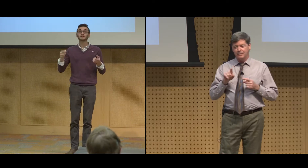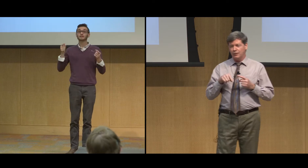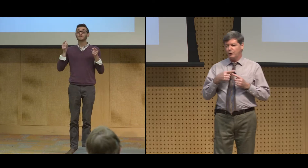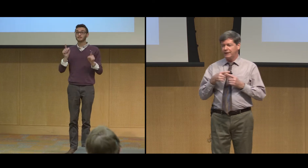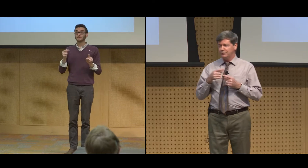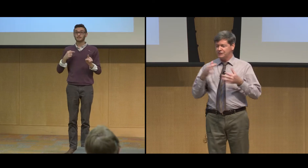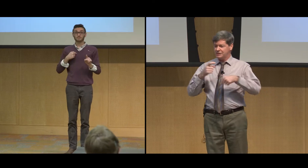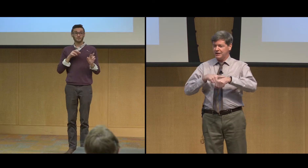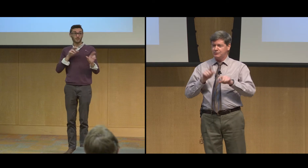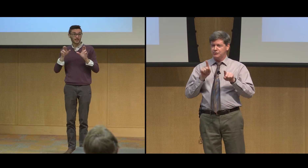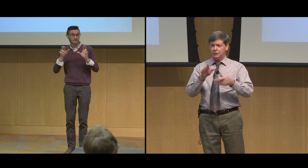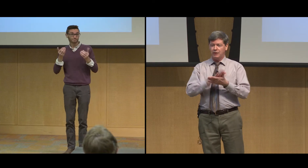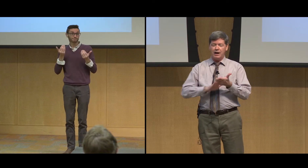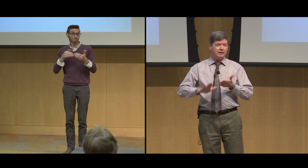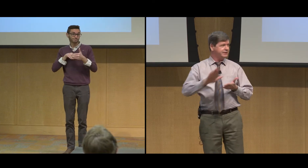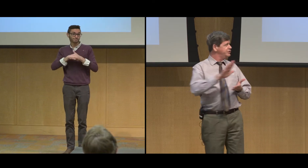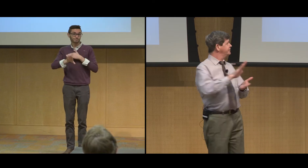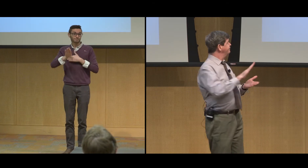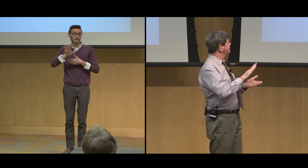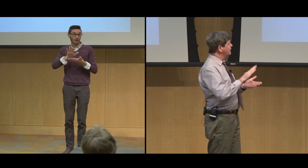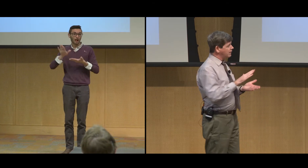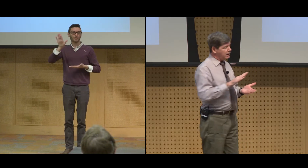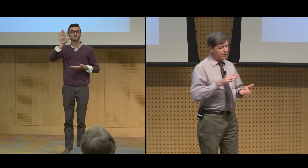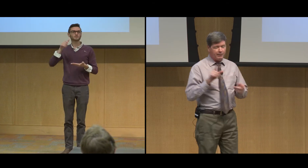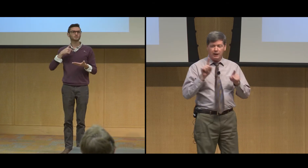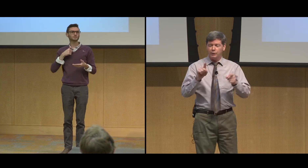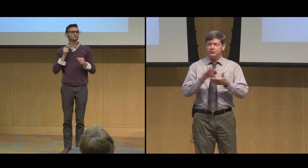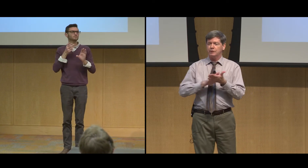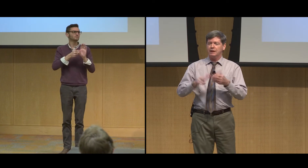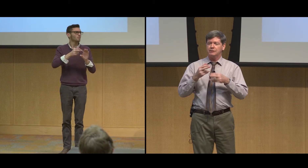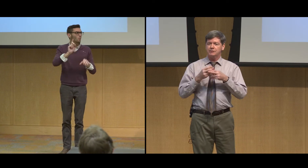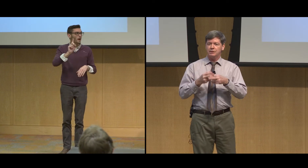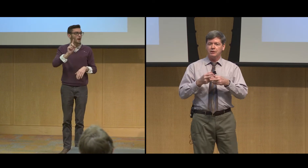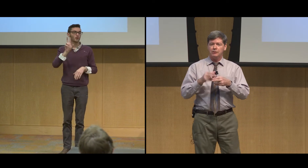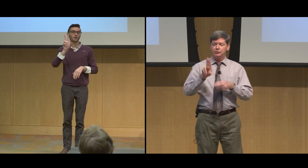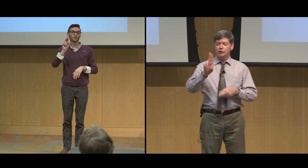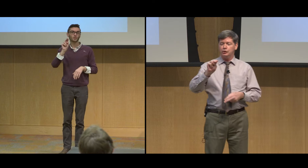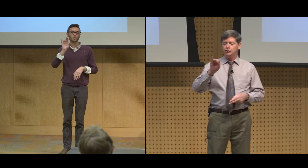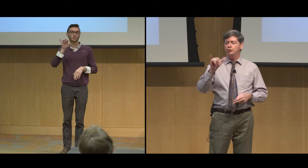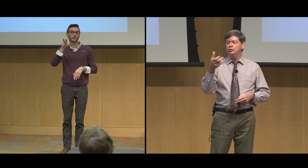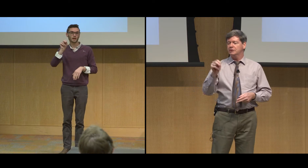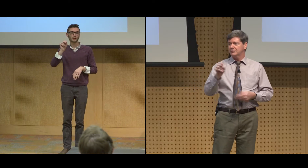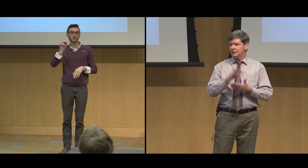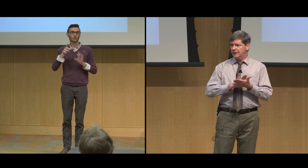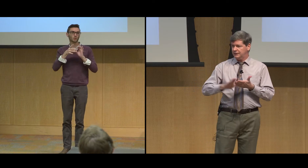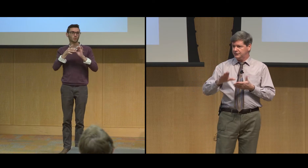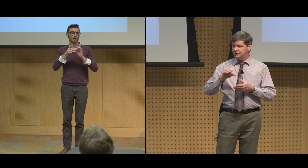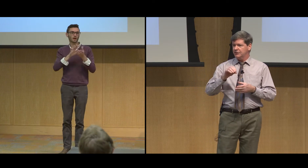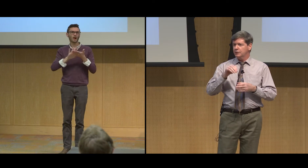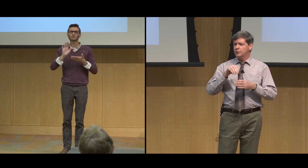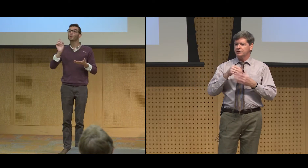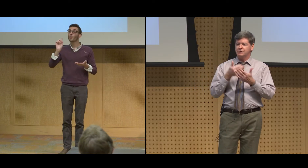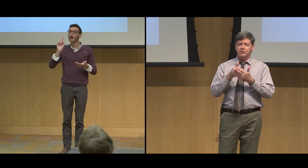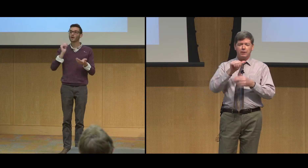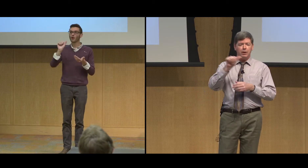And when it was time to go to college, I went to a college called Union College